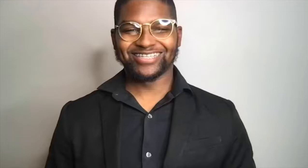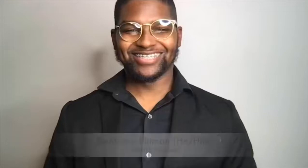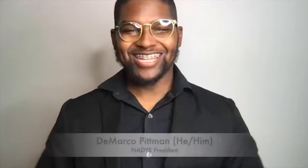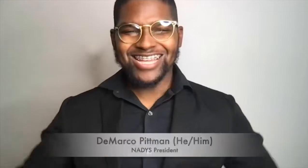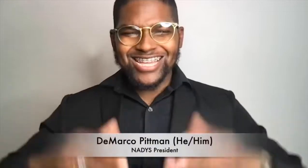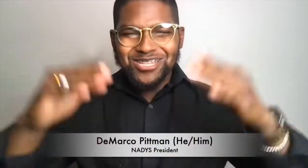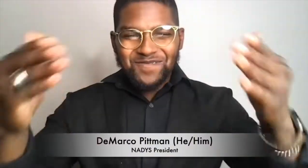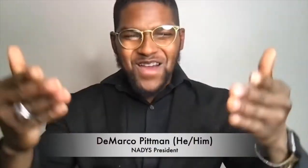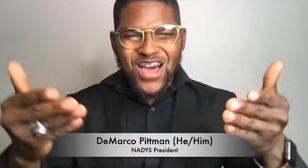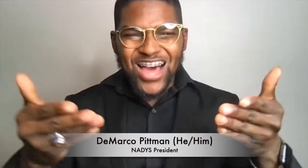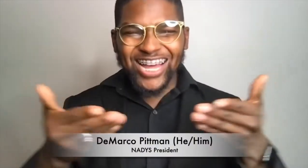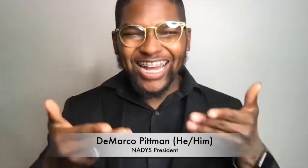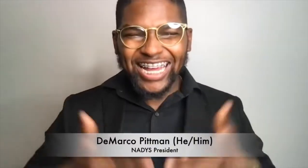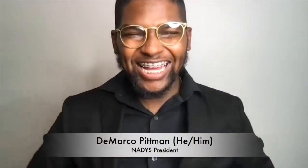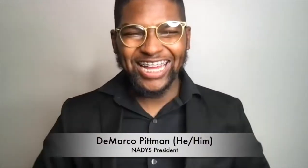Welcome!